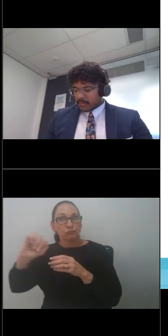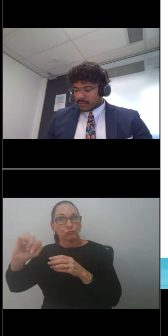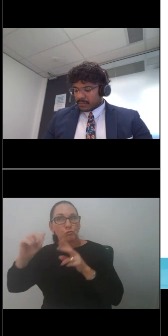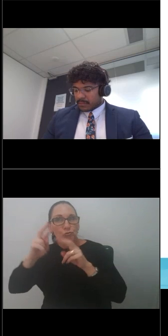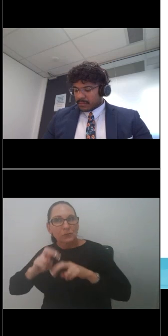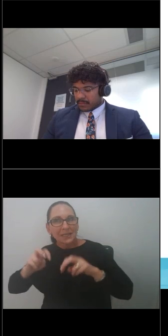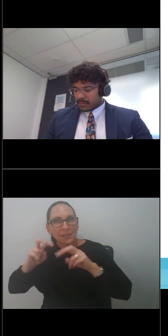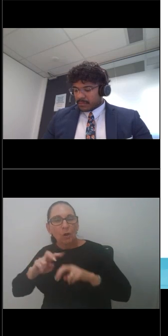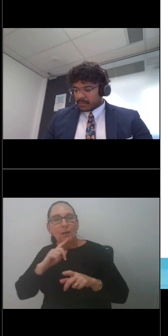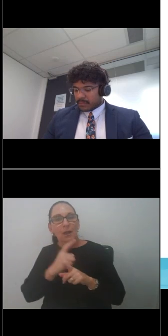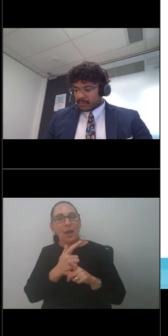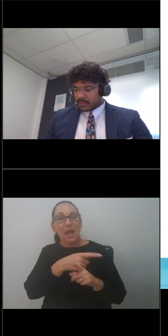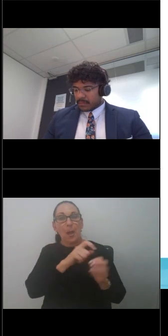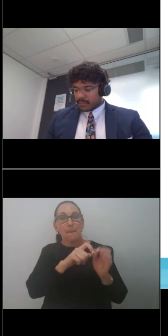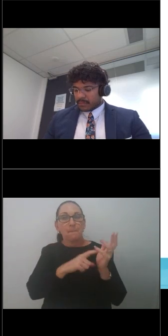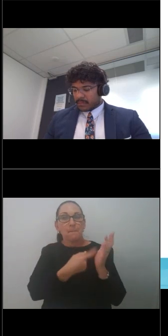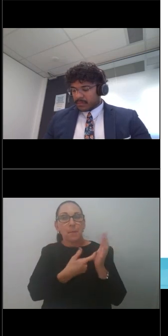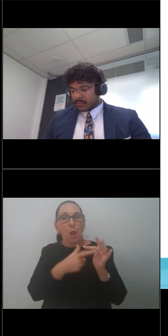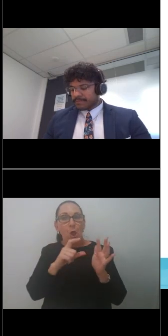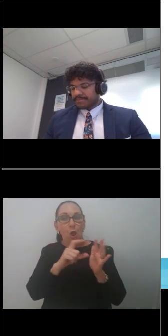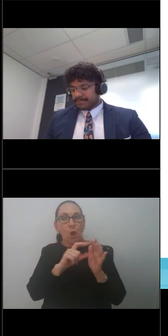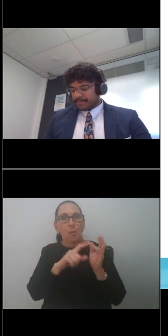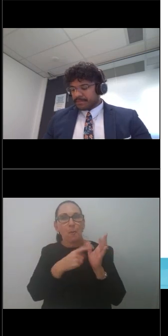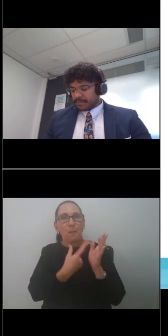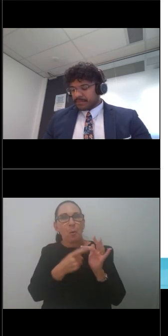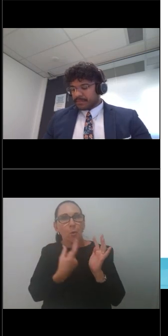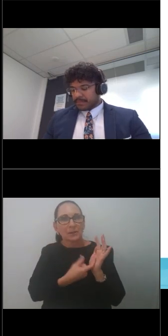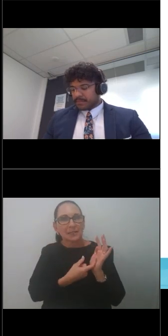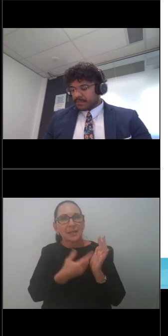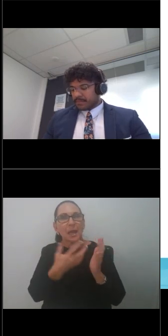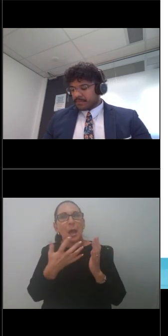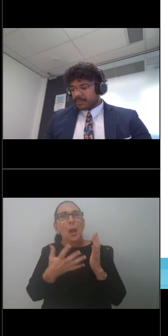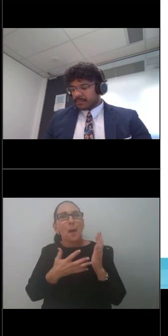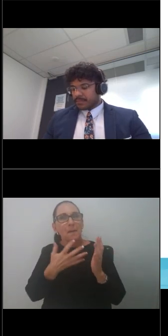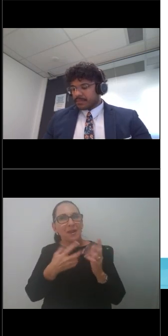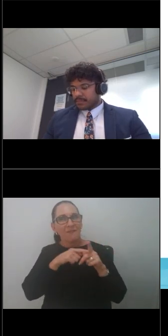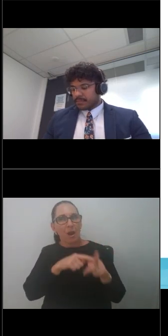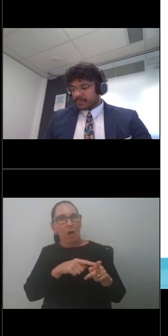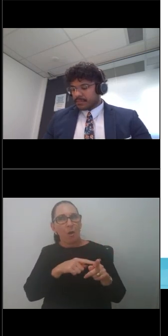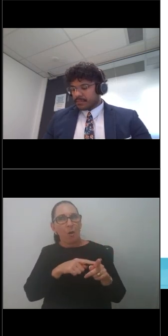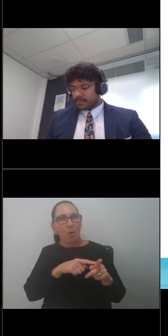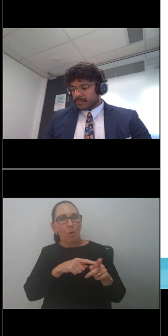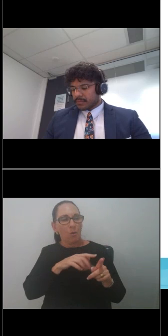is coming from a trauma formed approach yes and so we thought it was really interesting because